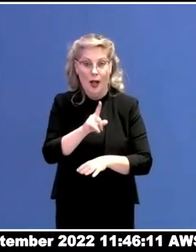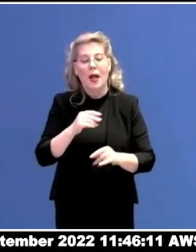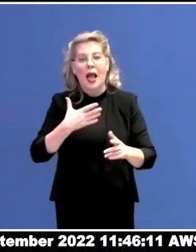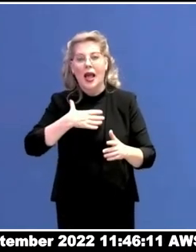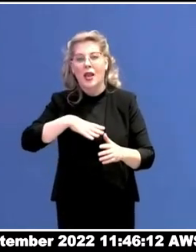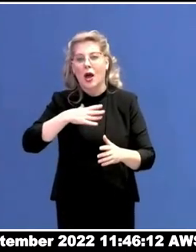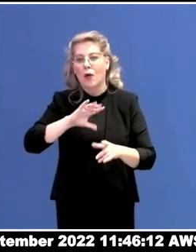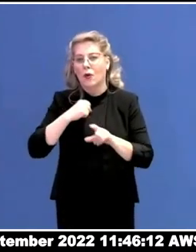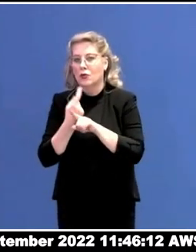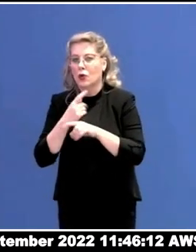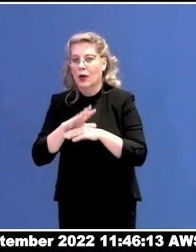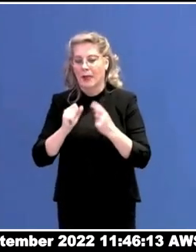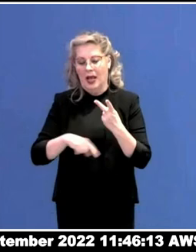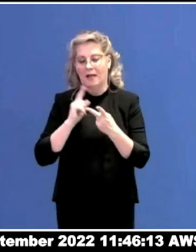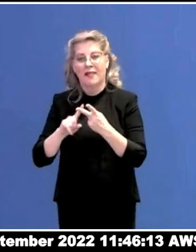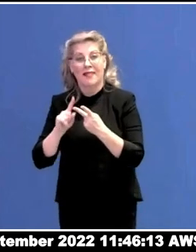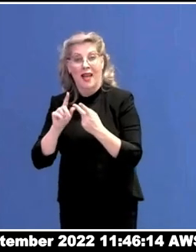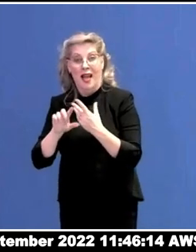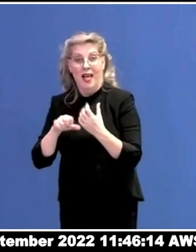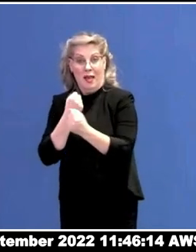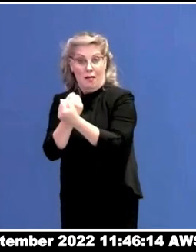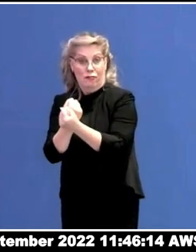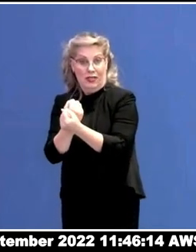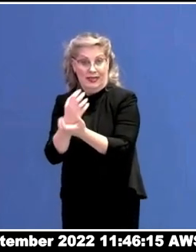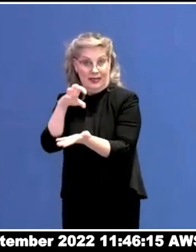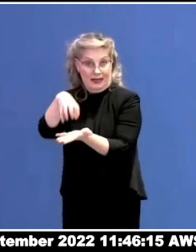I know it hasn't been evaluated the work that you have done that, independently, but